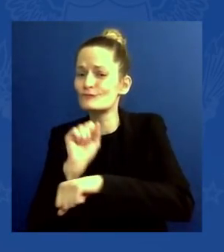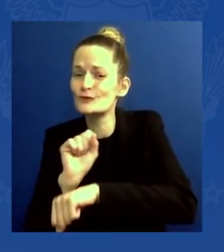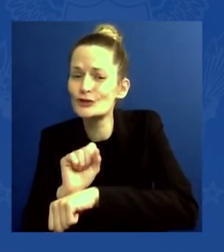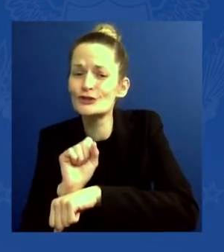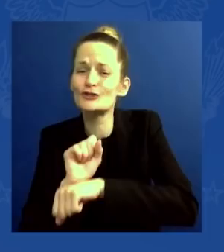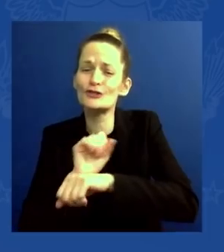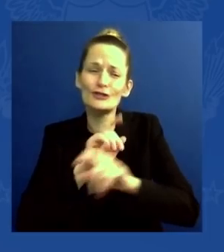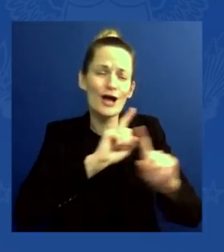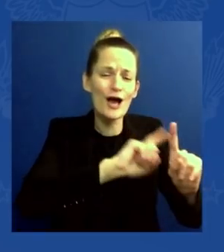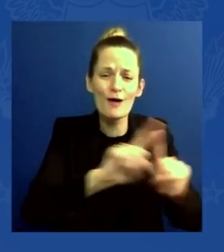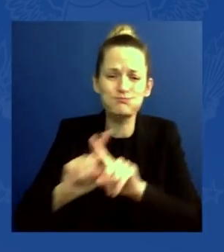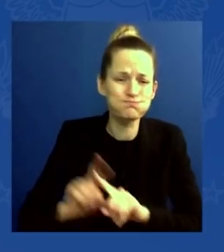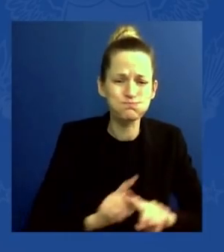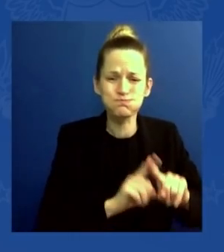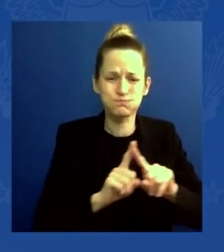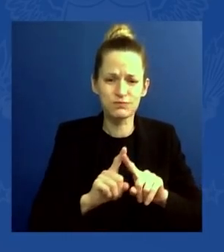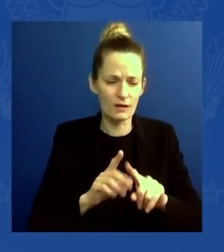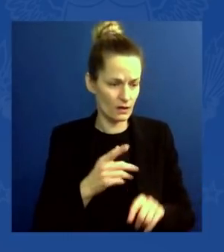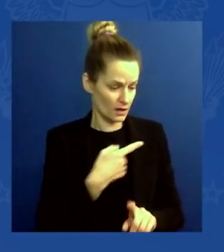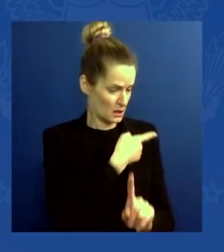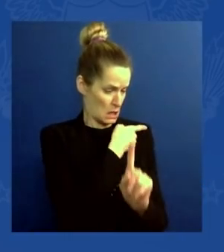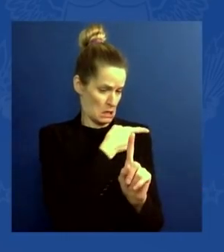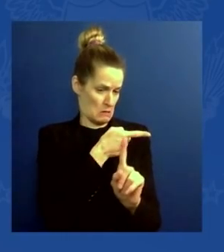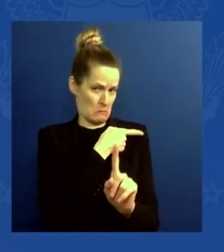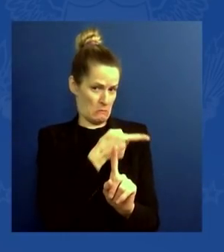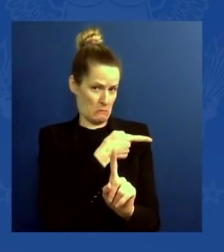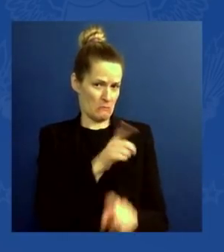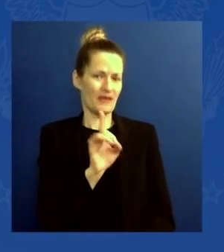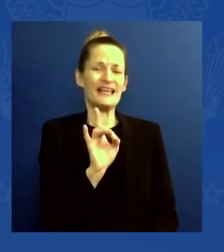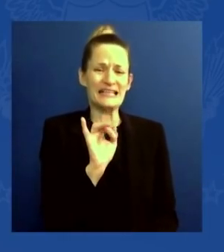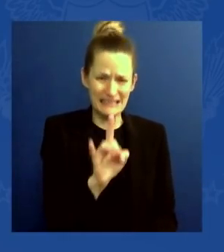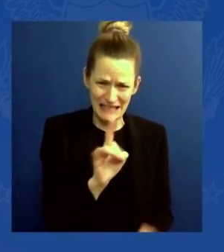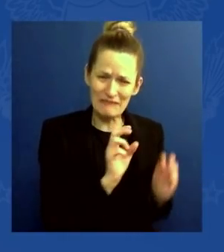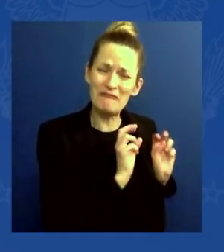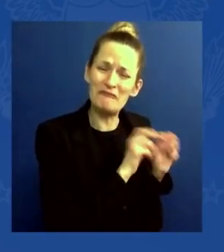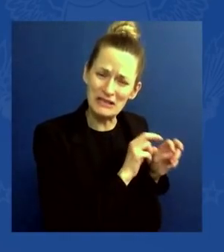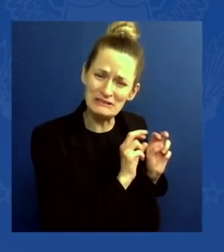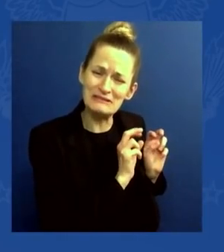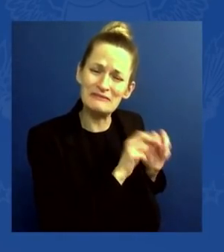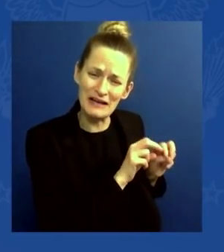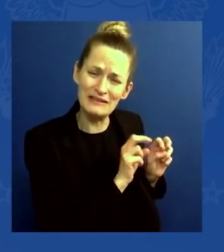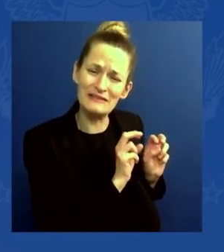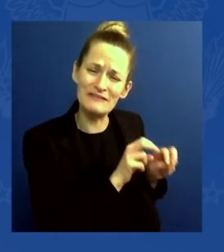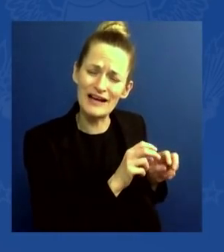And we've risked losing our edge as a nation. I don't even think it was conscious, but that's just what's happened.